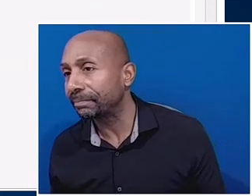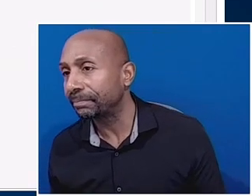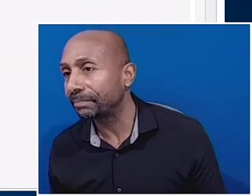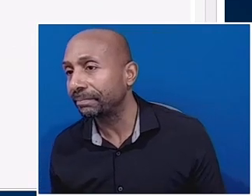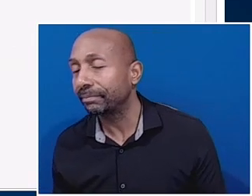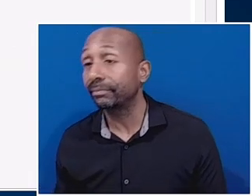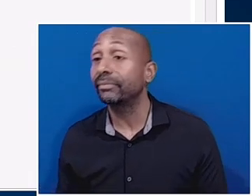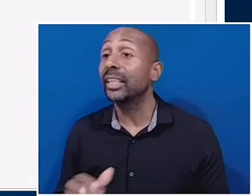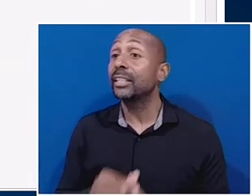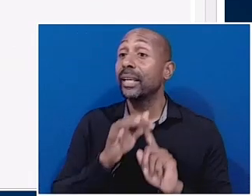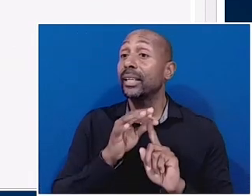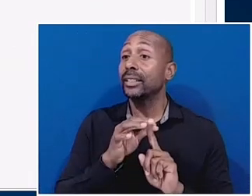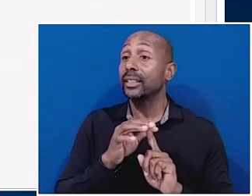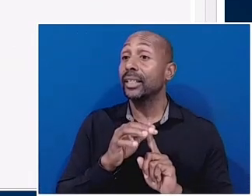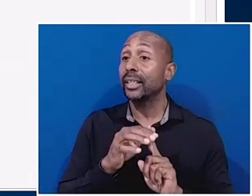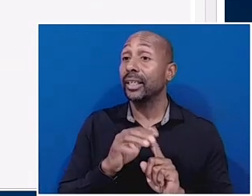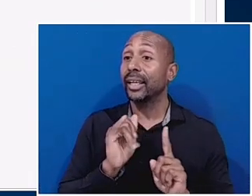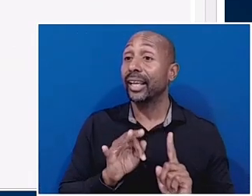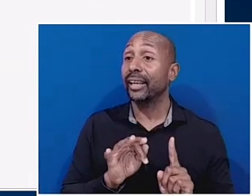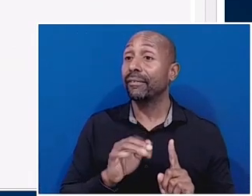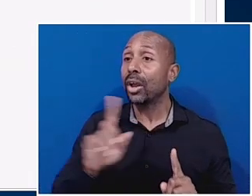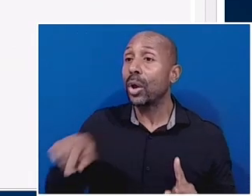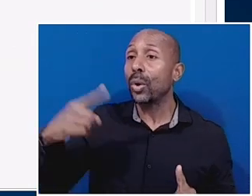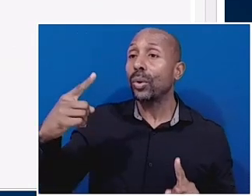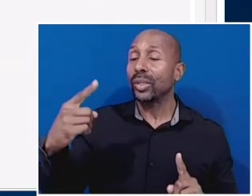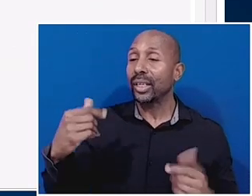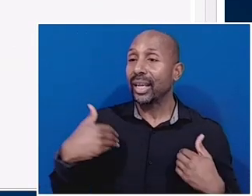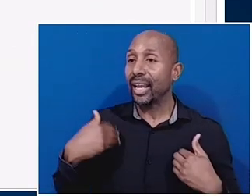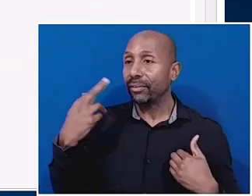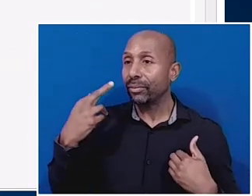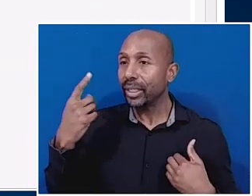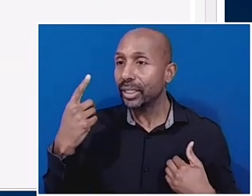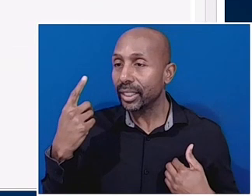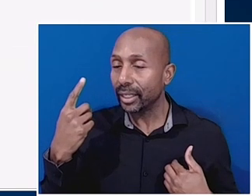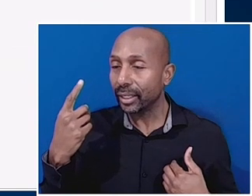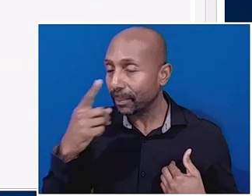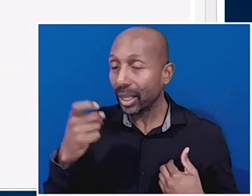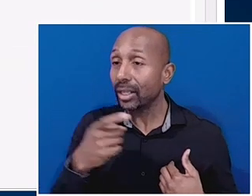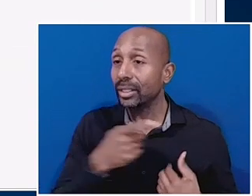accreditor switching is for- to evade accountability or avoid sanctions.